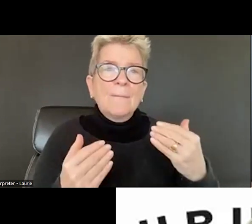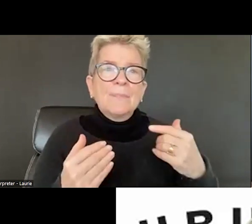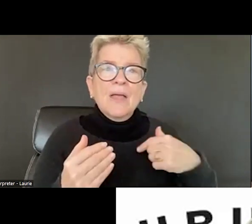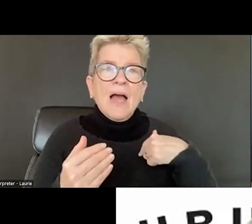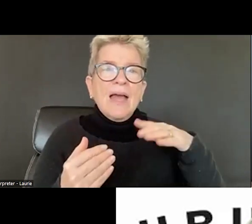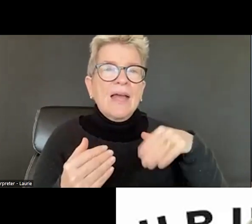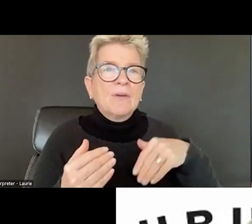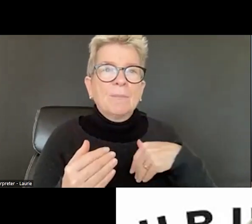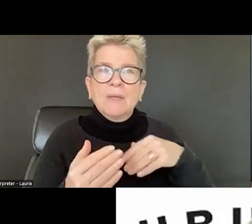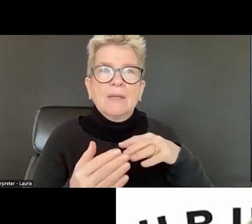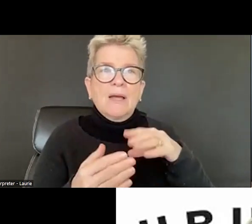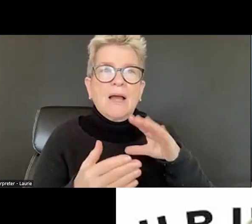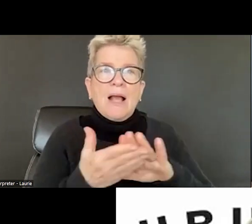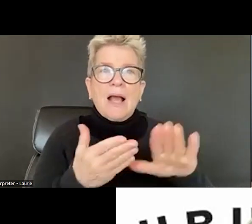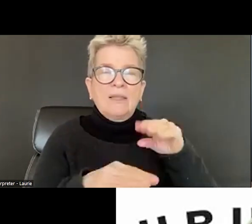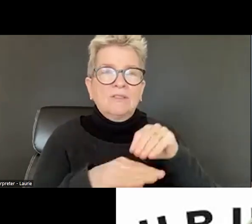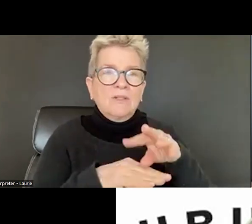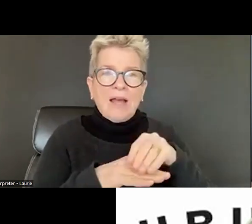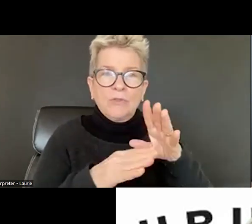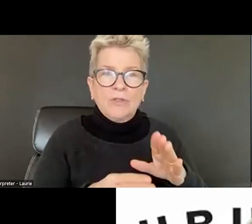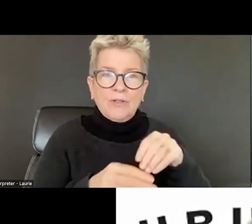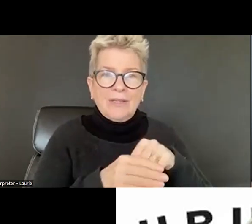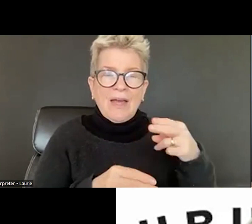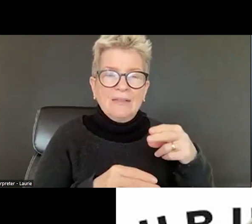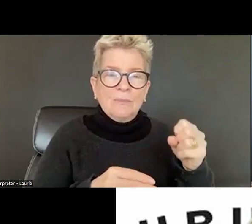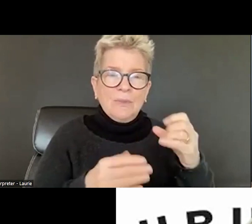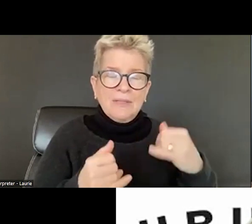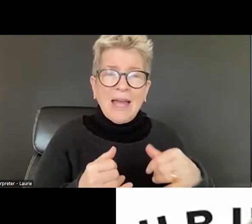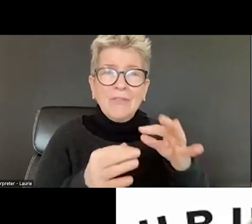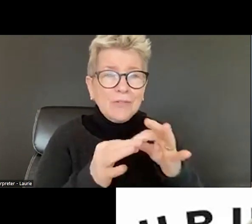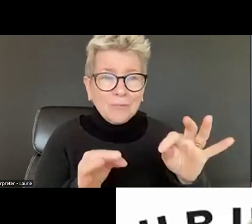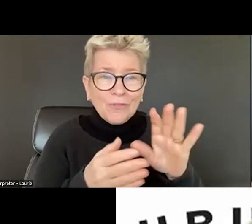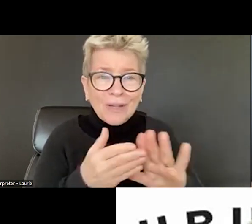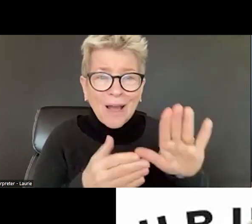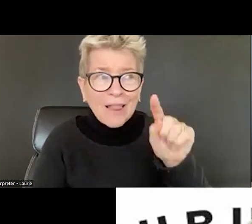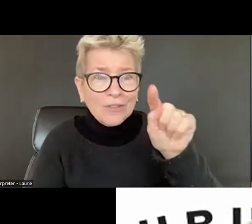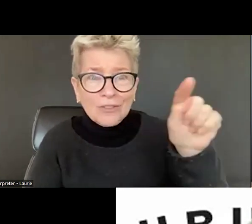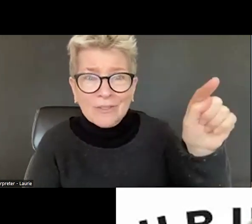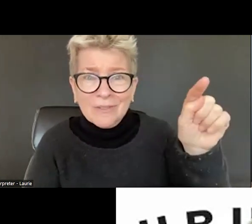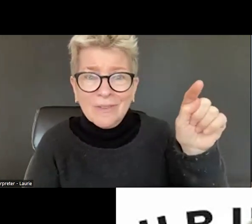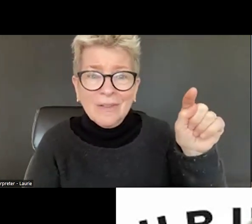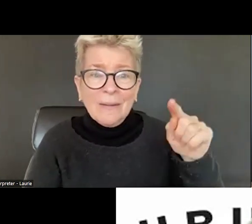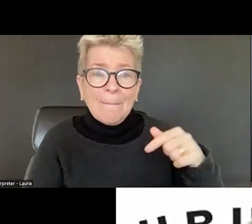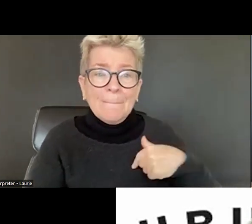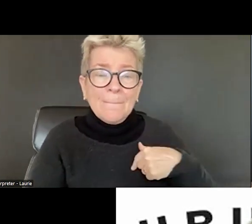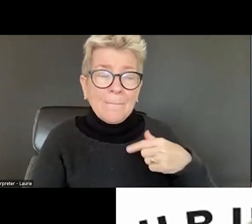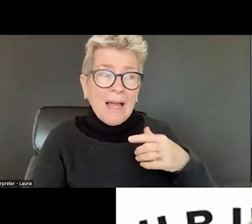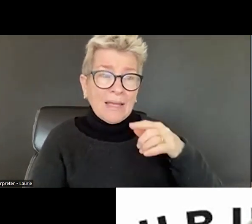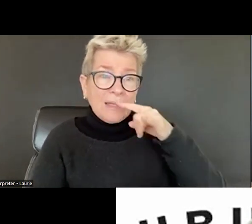years now and there are there's free colleges now and so and my own child is 21 years old he started